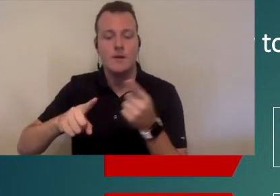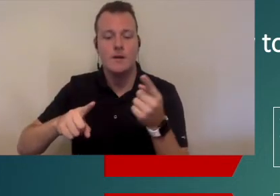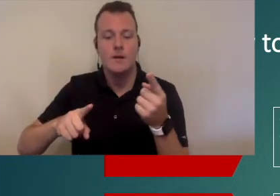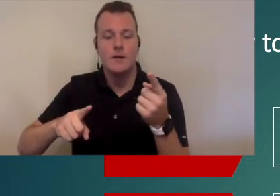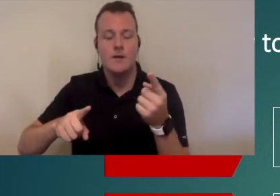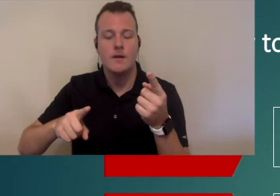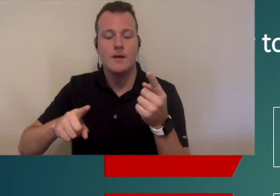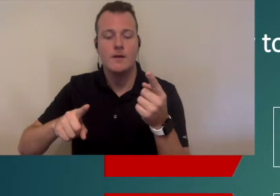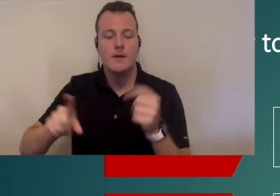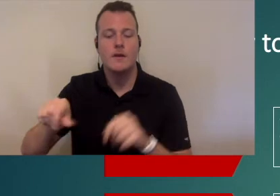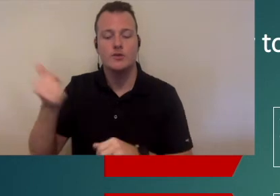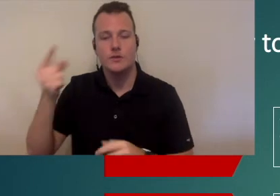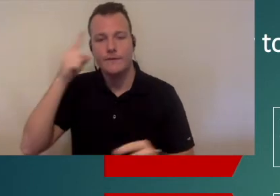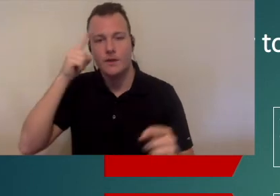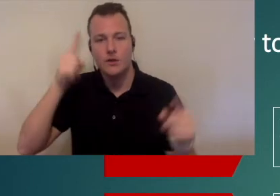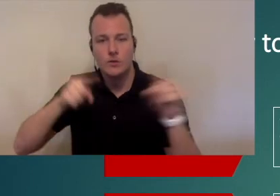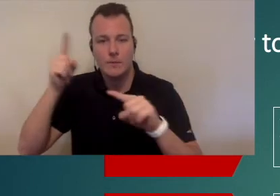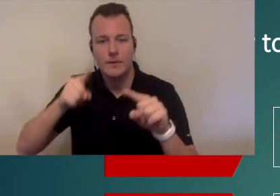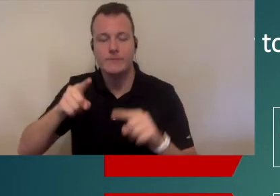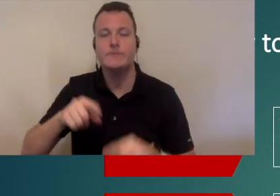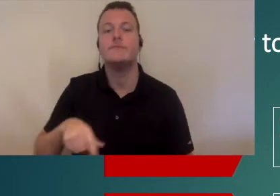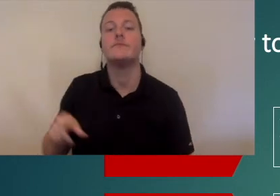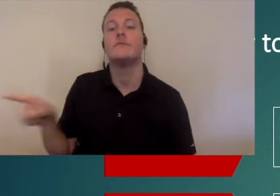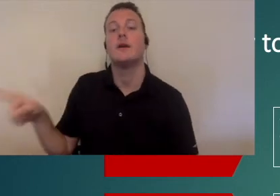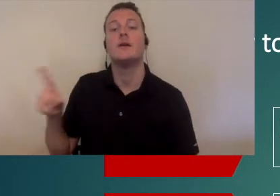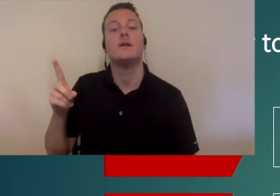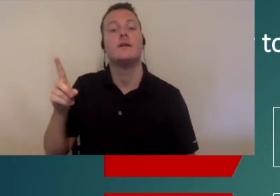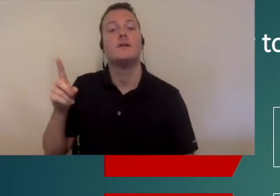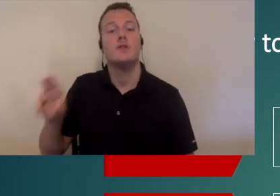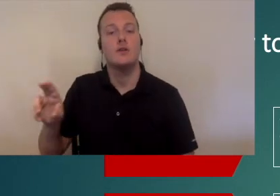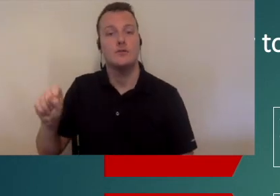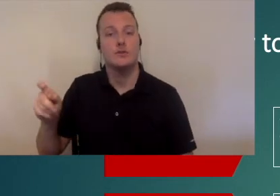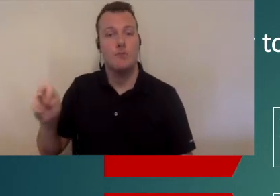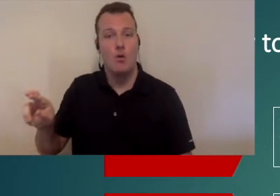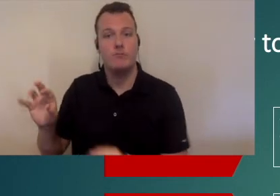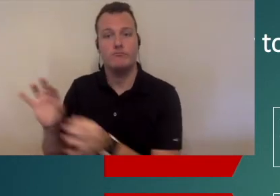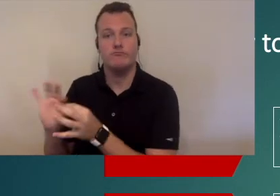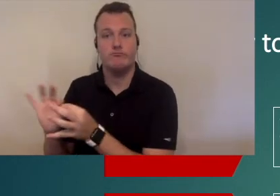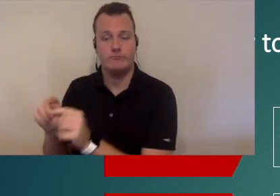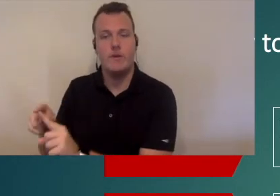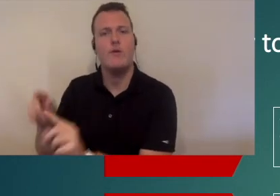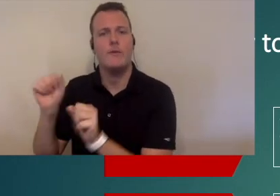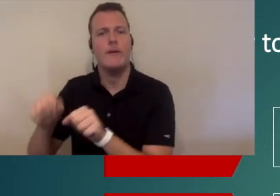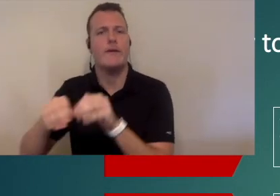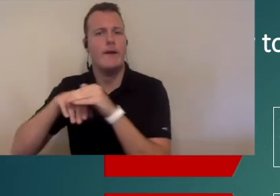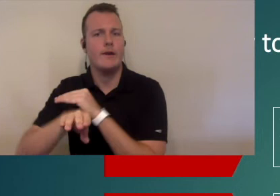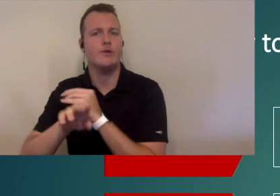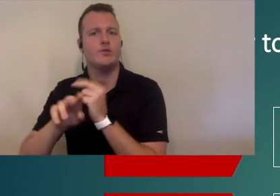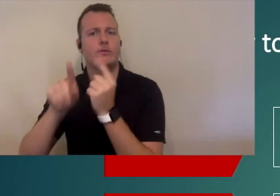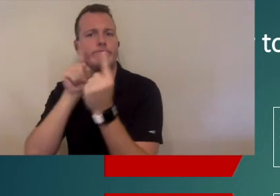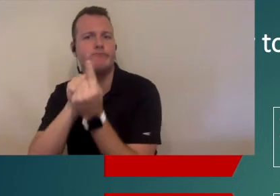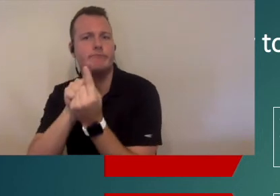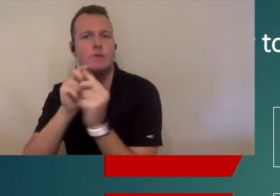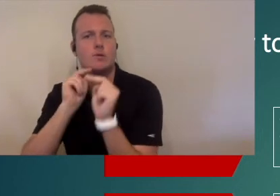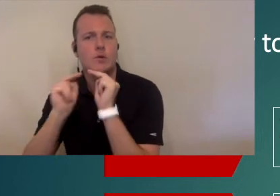like Dr. Spoor said, you can go into a negotiation knowing the things that you